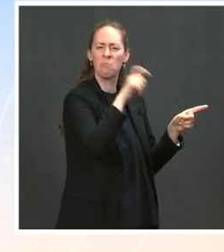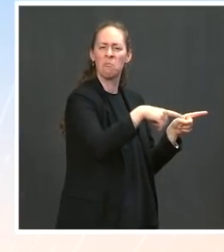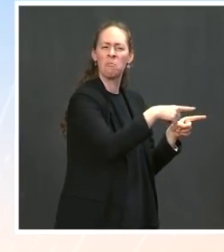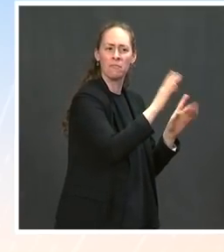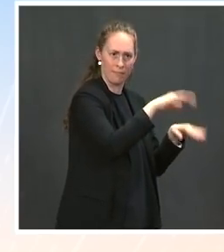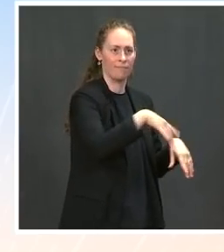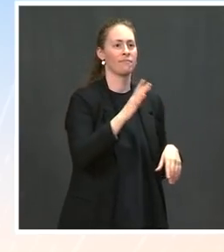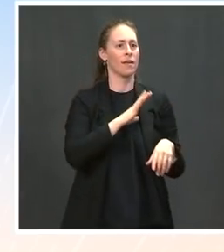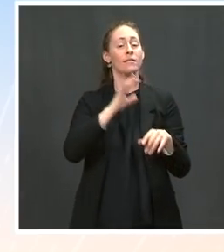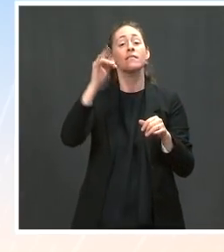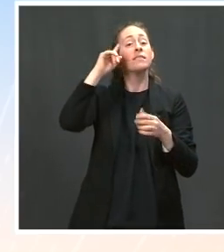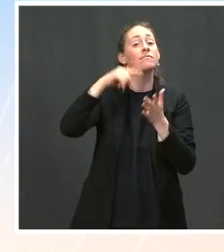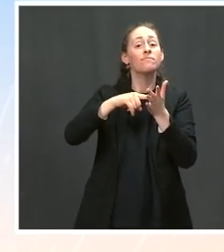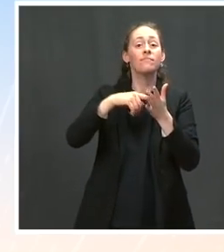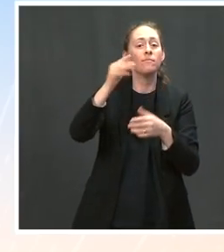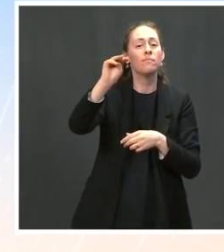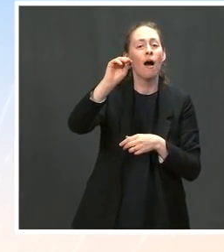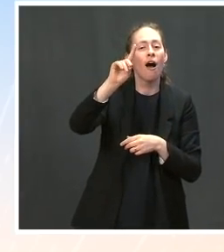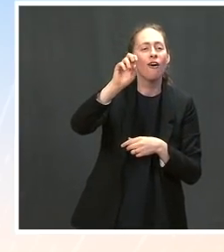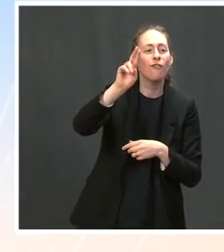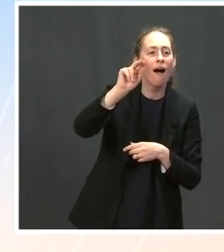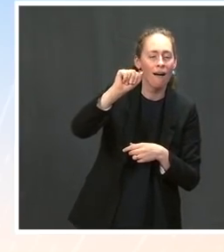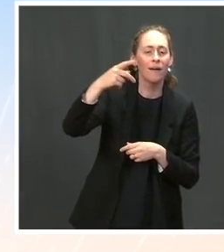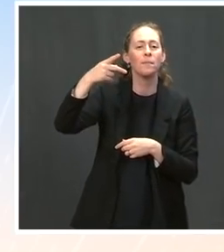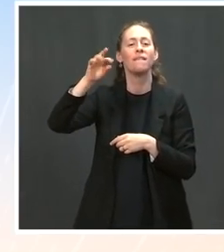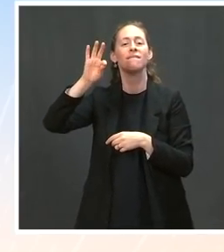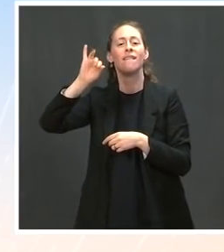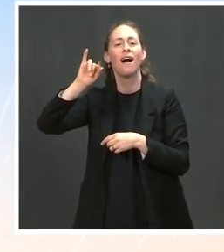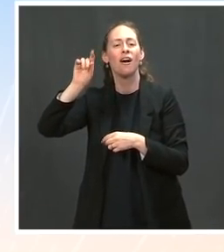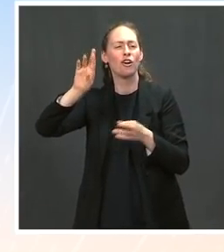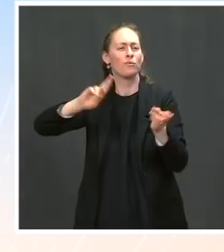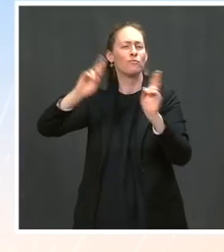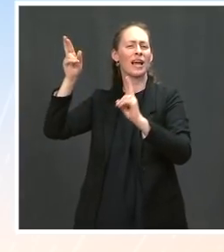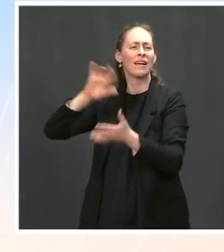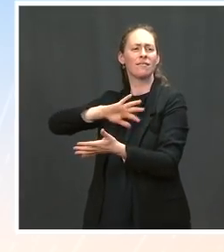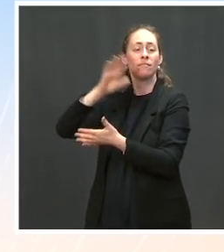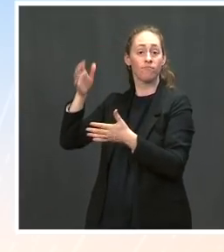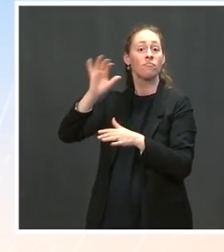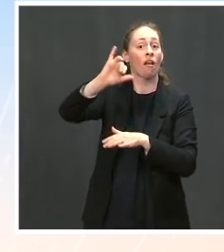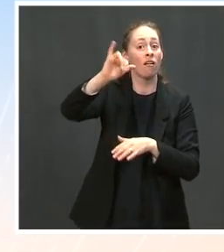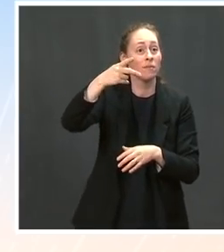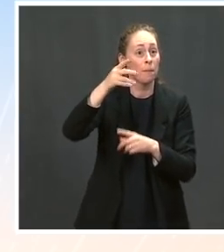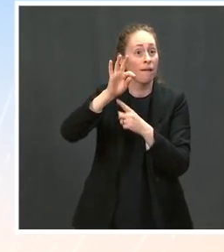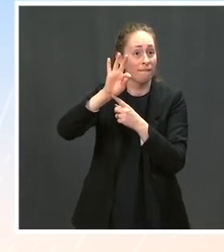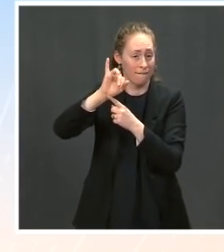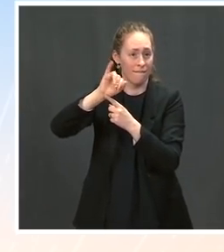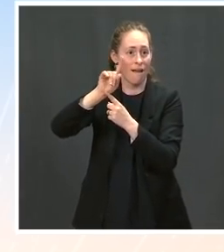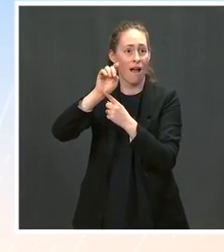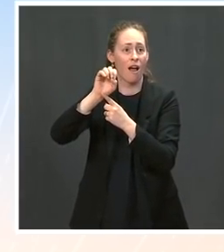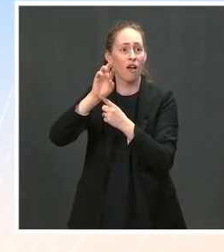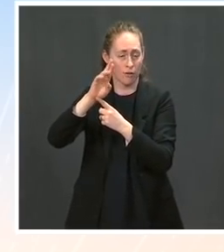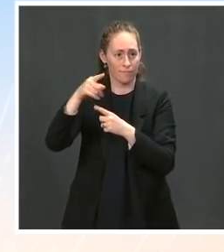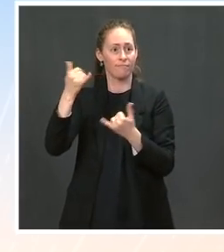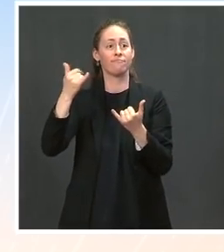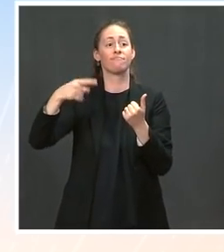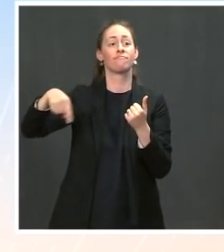And Pfizer, as I know you've probably seen, has also announced that they are going to work on expediting their own manufacturing